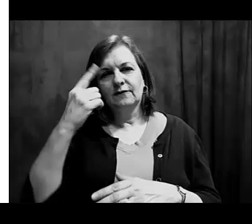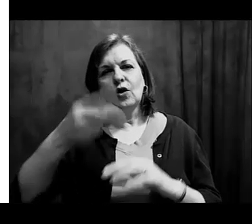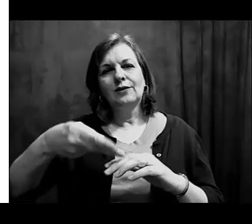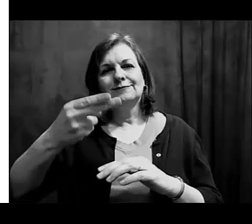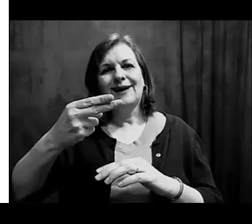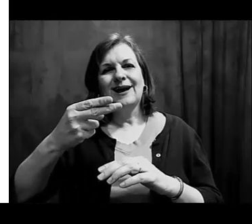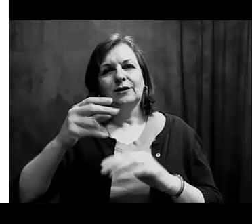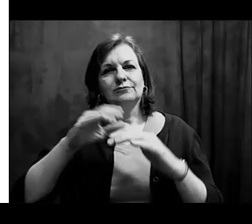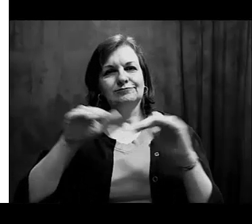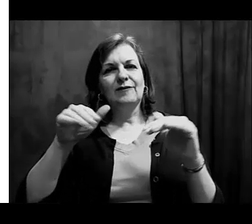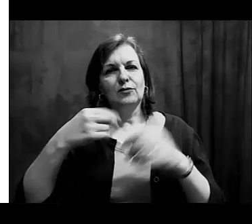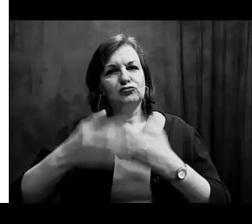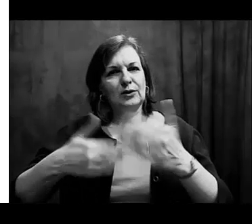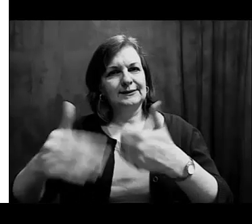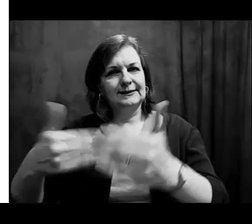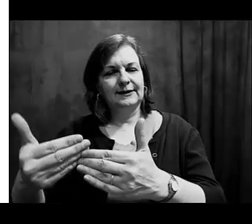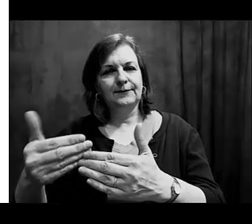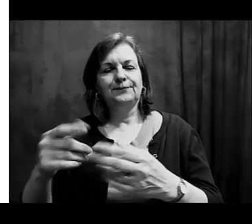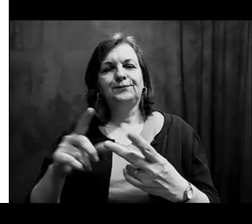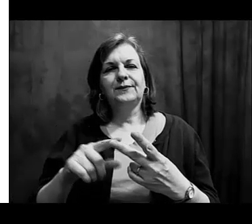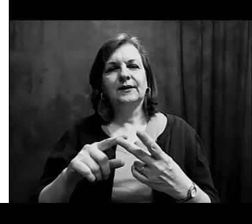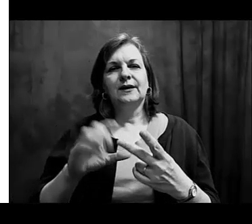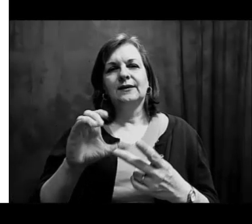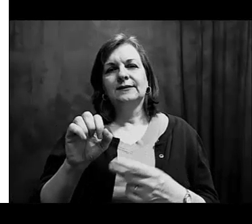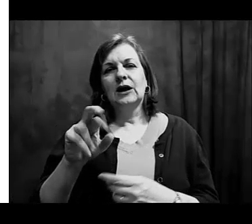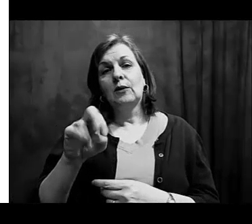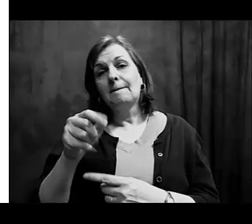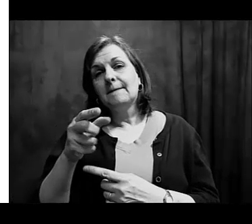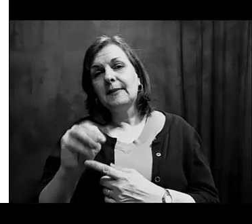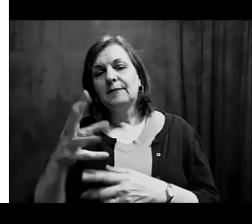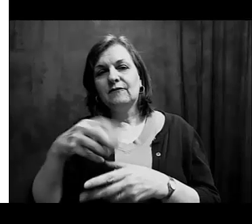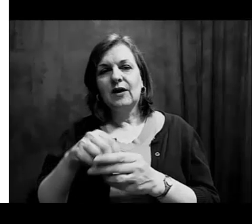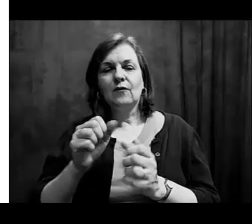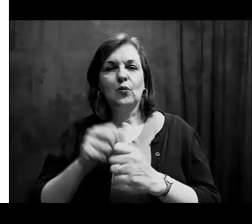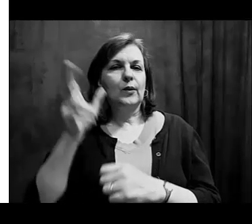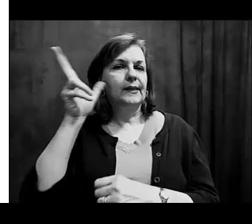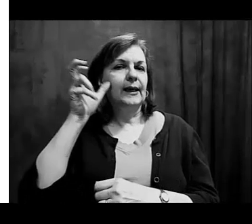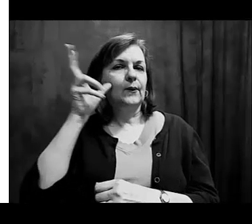cerebellum we will see later is involved in hearing and balance